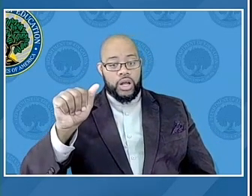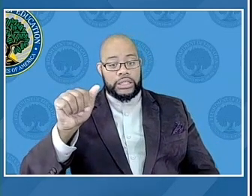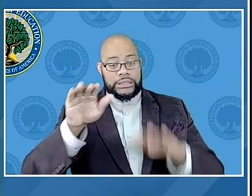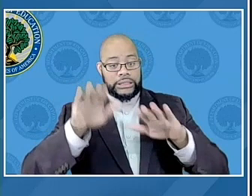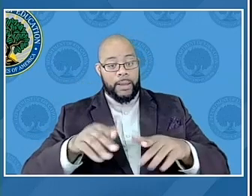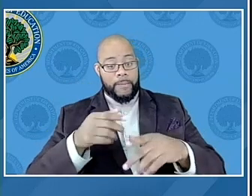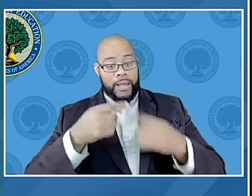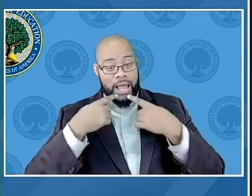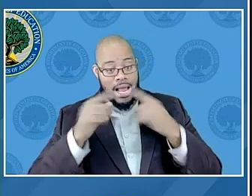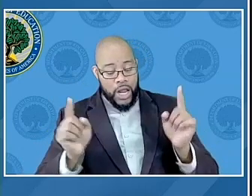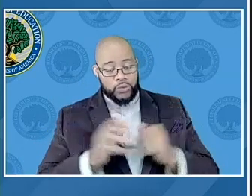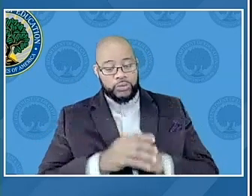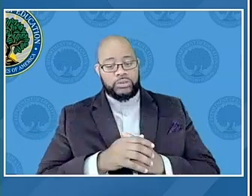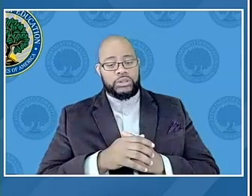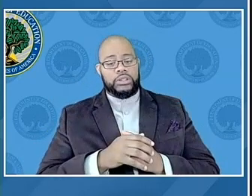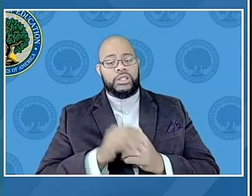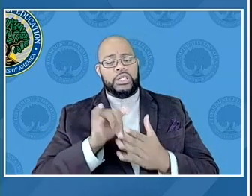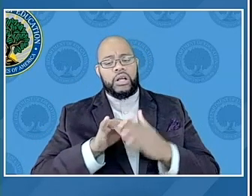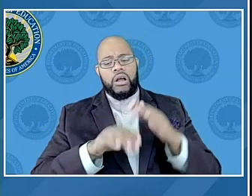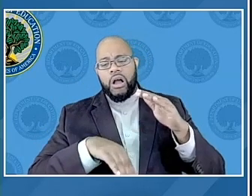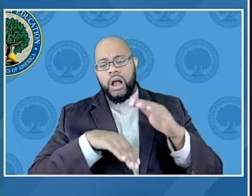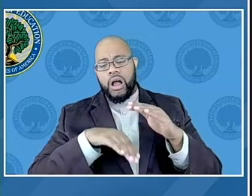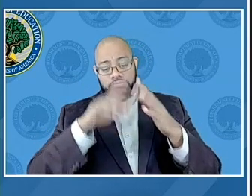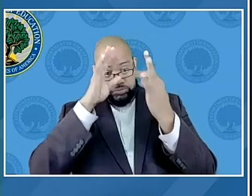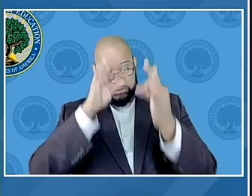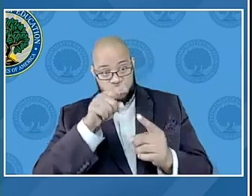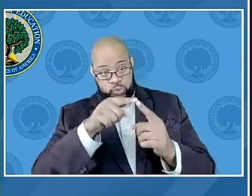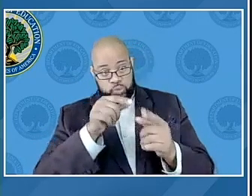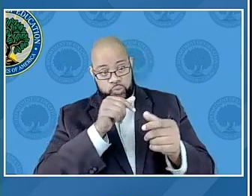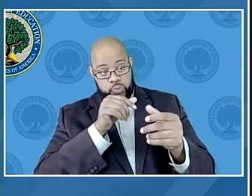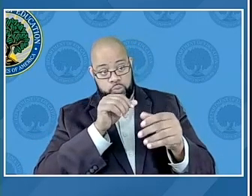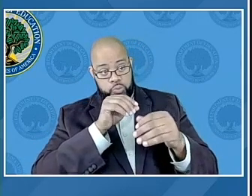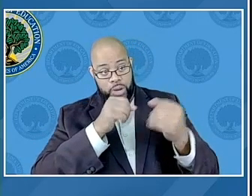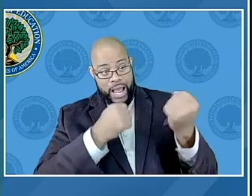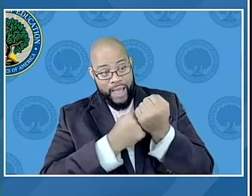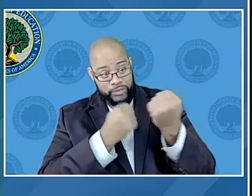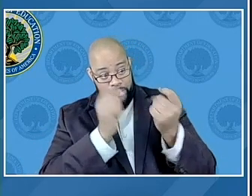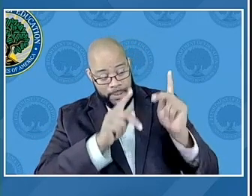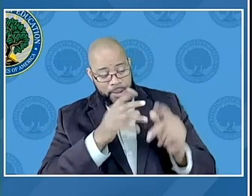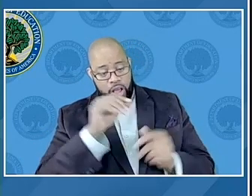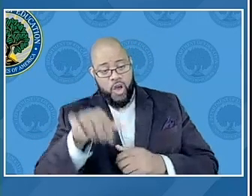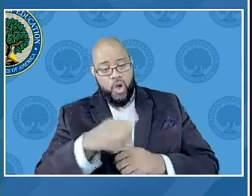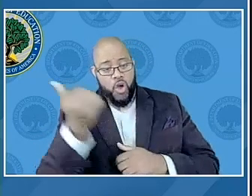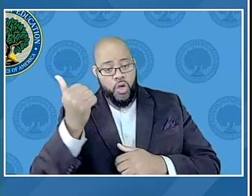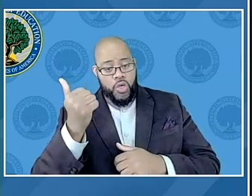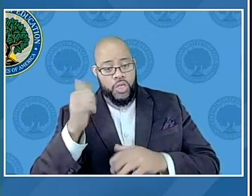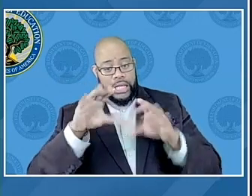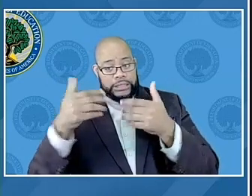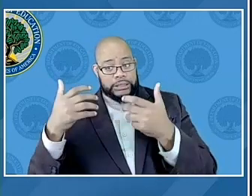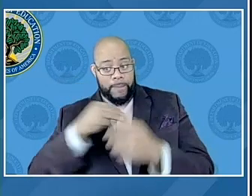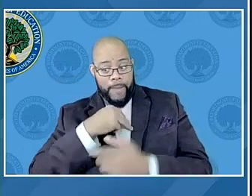up to the advocacy people and the other class members to spread the information.